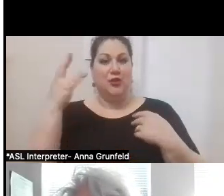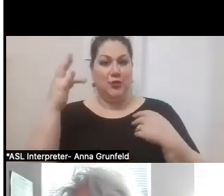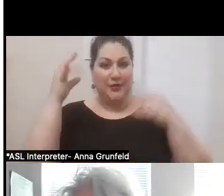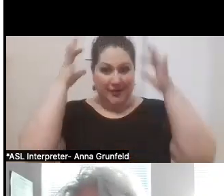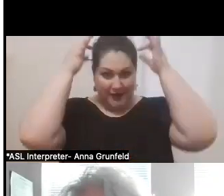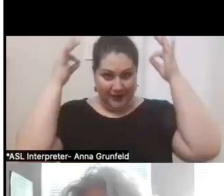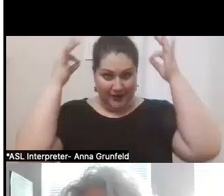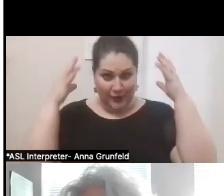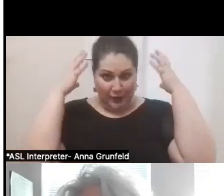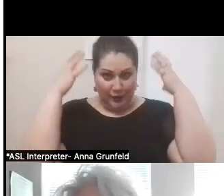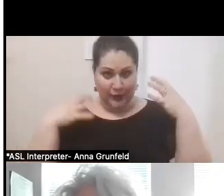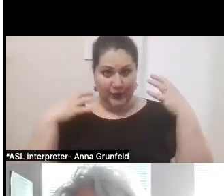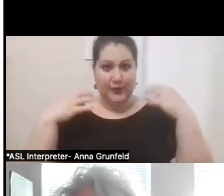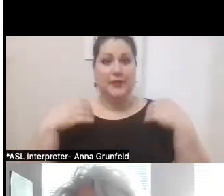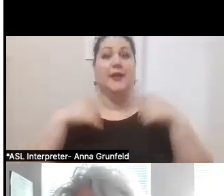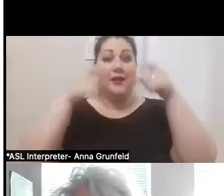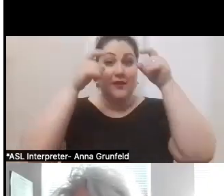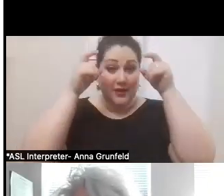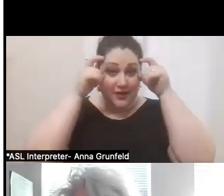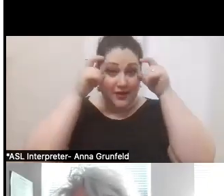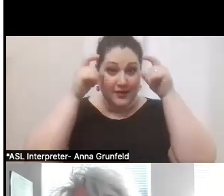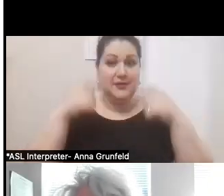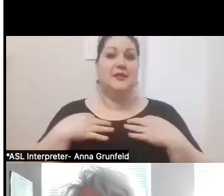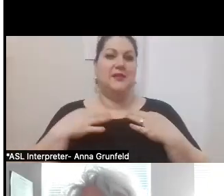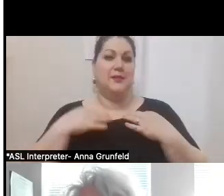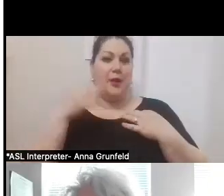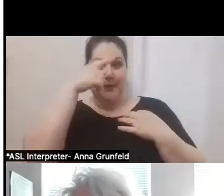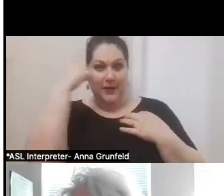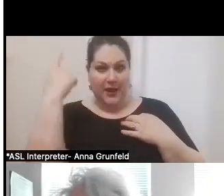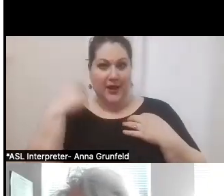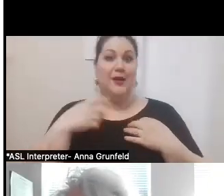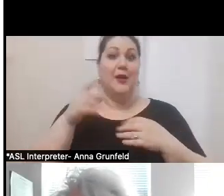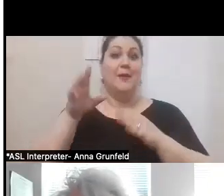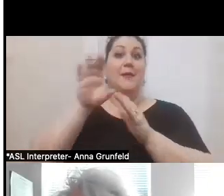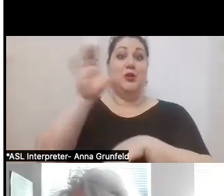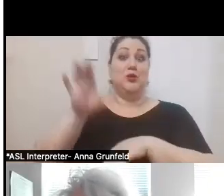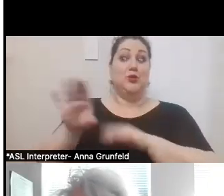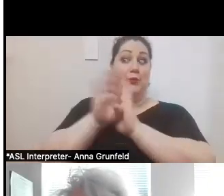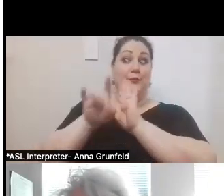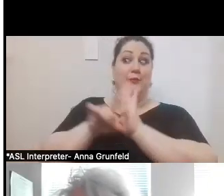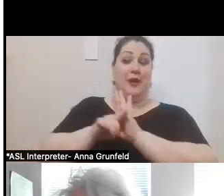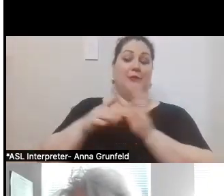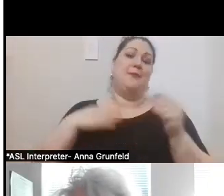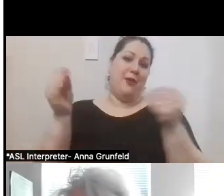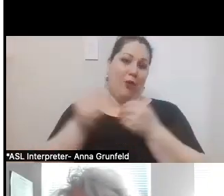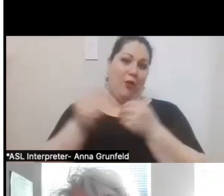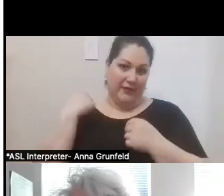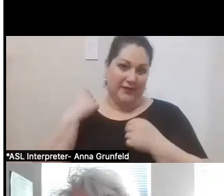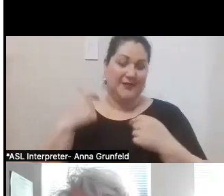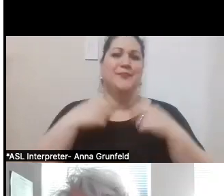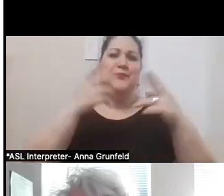My zoom background is my office. I am honoured today to be introducing Dr. Kevin Stoddart to you all this morning,